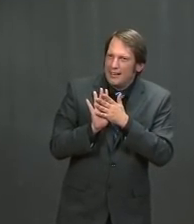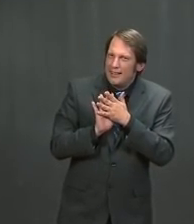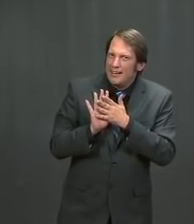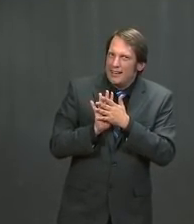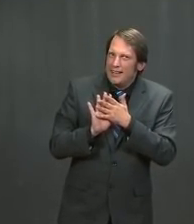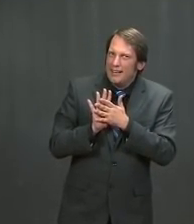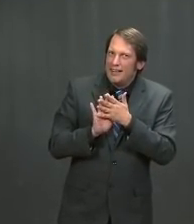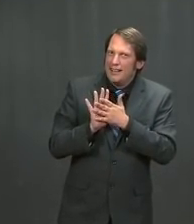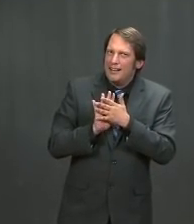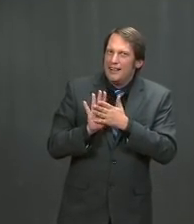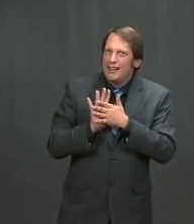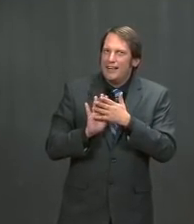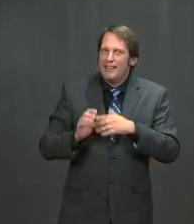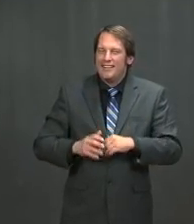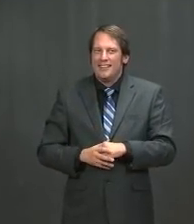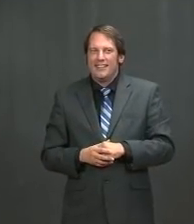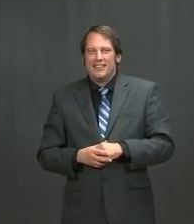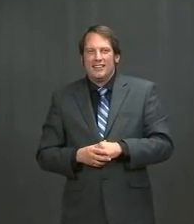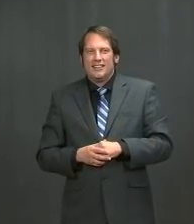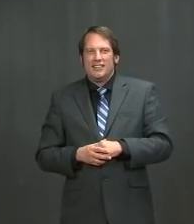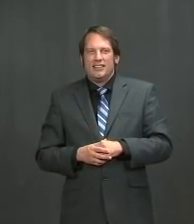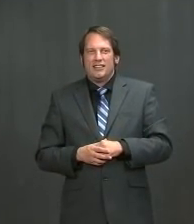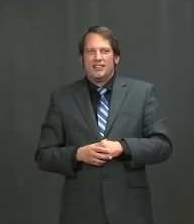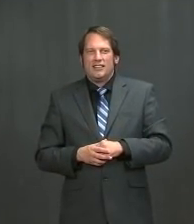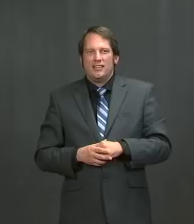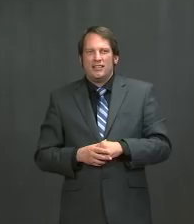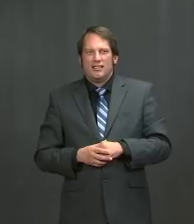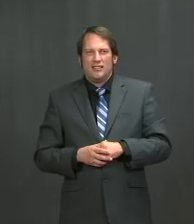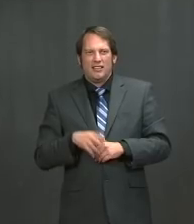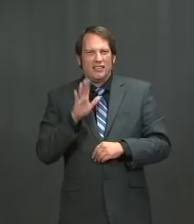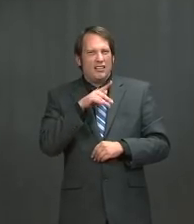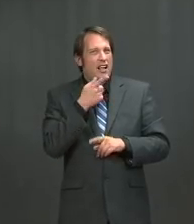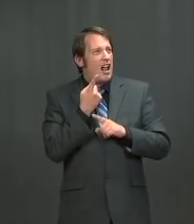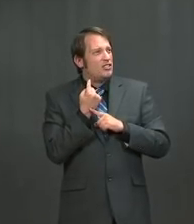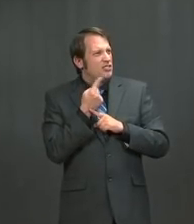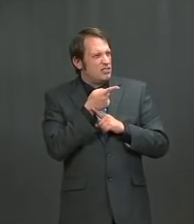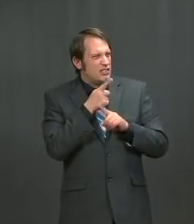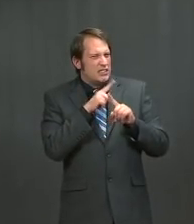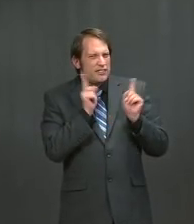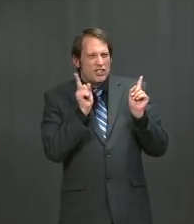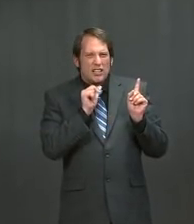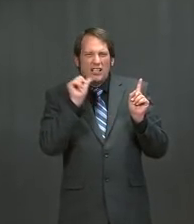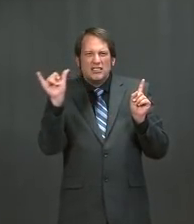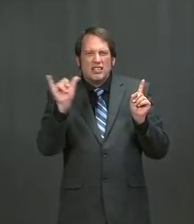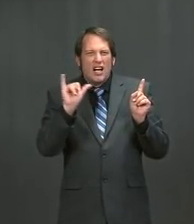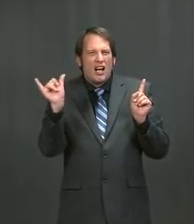Ms. Psaki: Uh, it does not look similar, but we'll have to fact-check that for you. Different eyelashes.